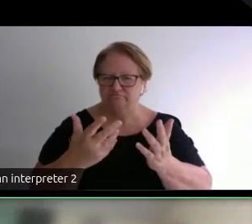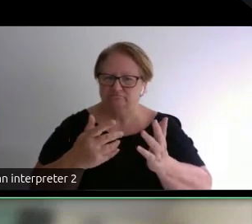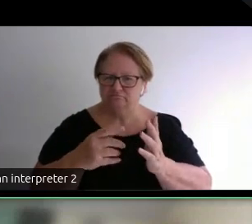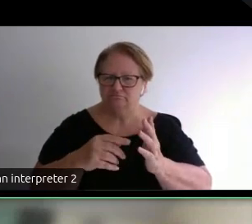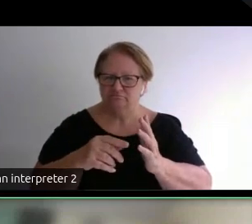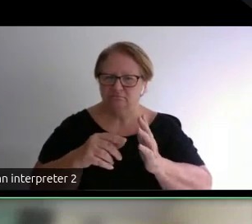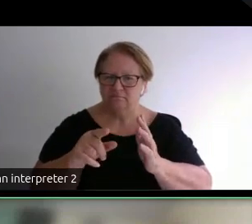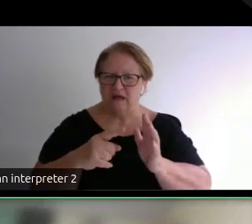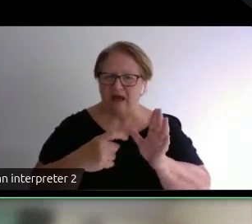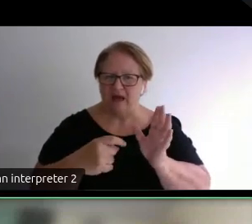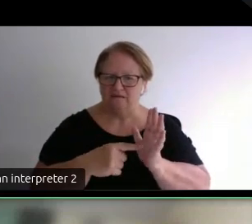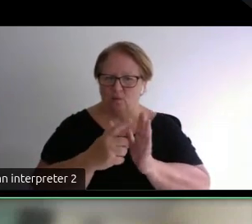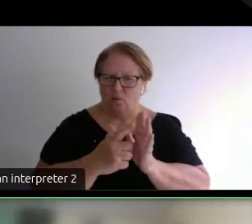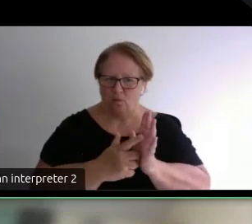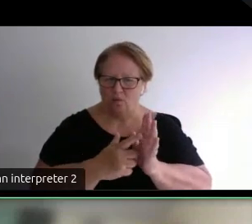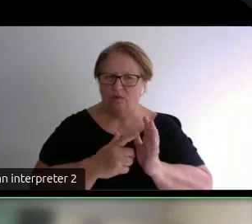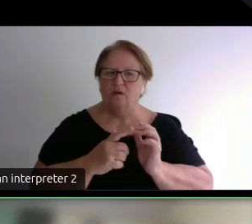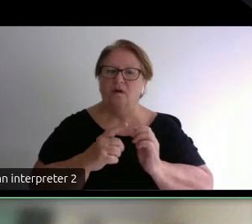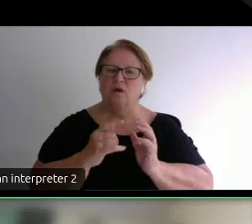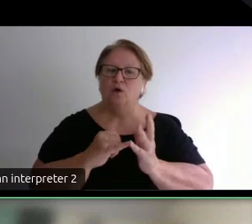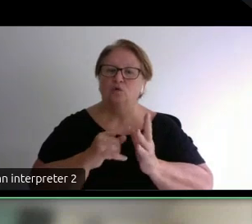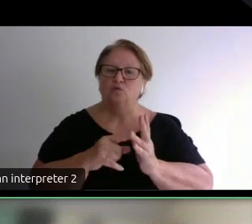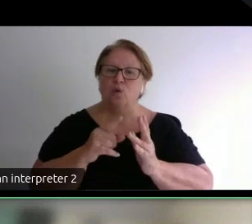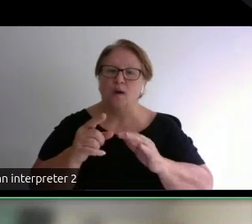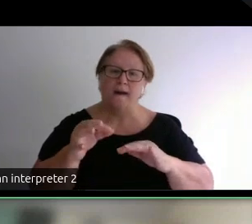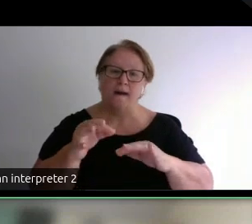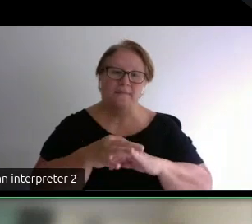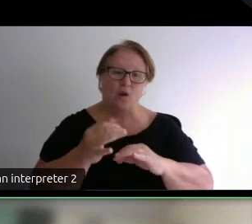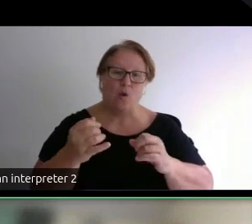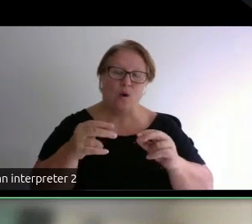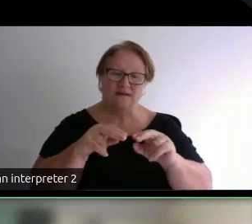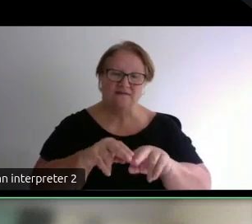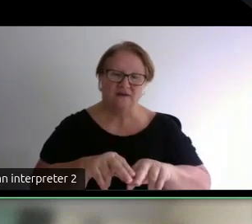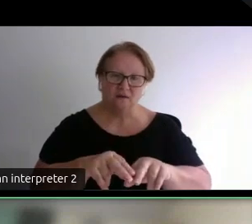will have noticed that being in in a married or defacto relationship was not a requirement